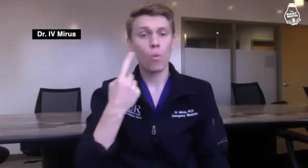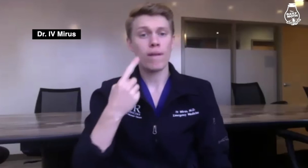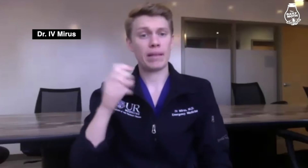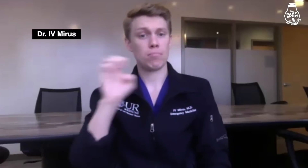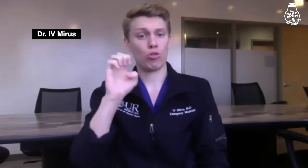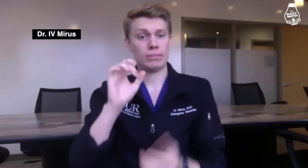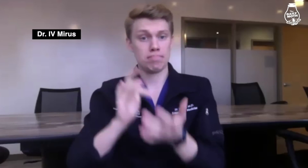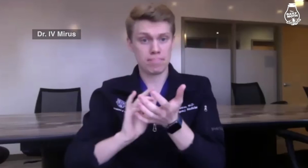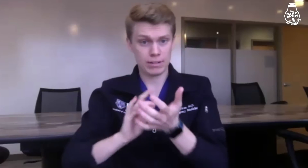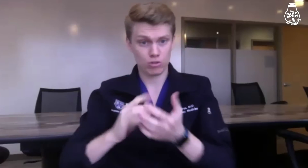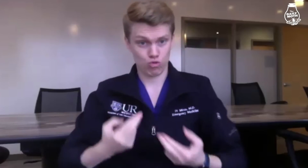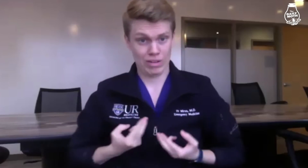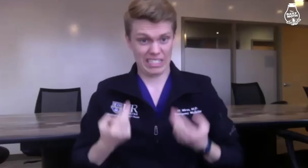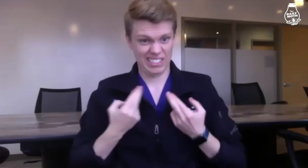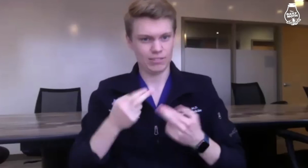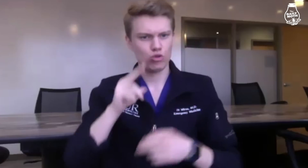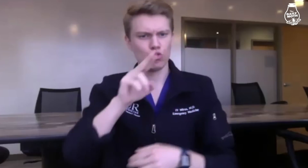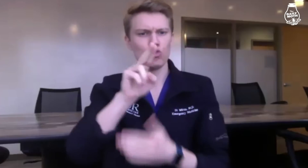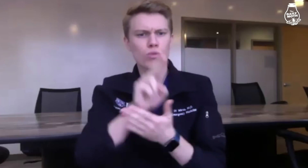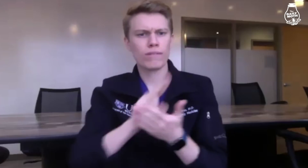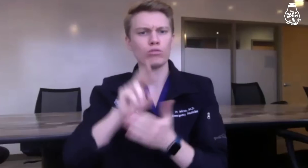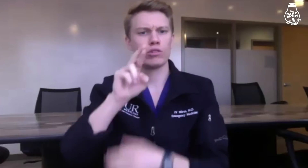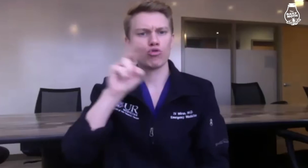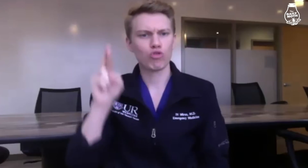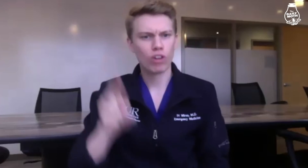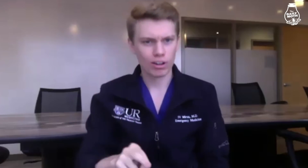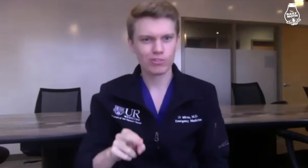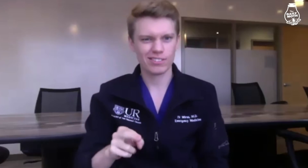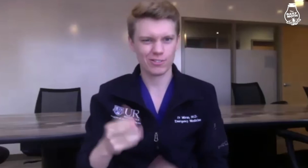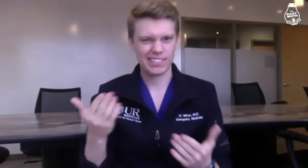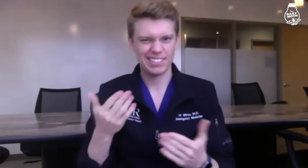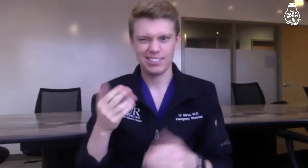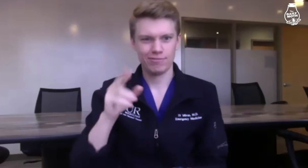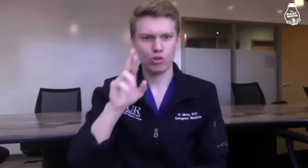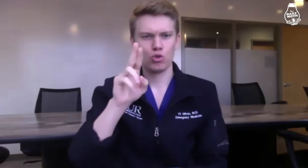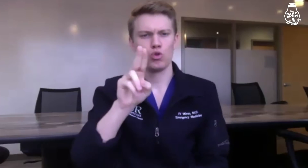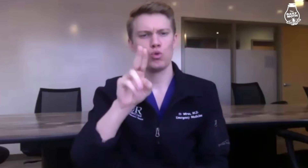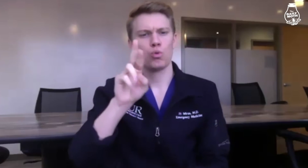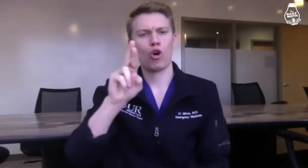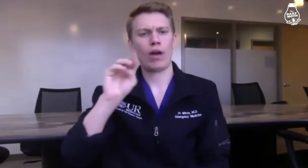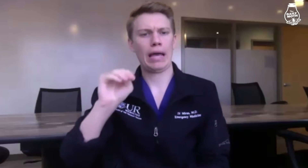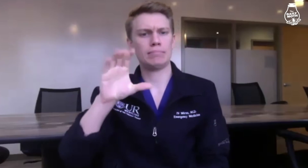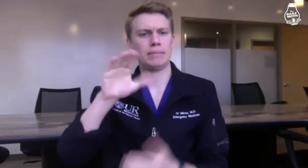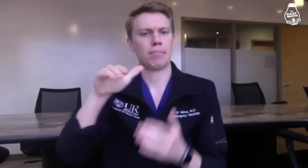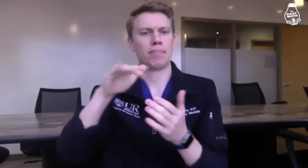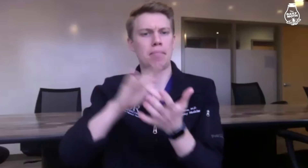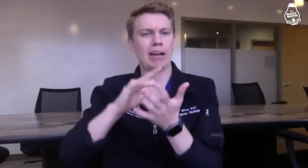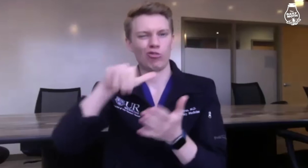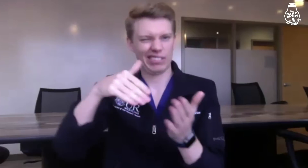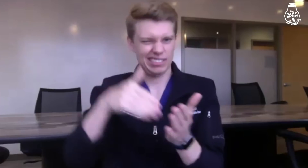I'm one of the emergency medicine residents at the University of Rochester here at the URMC Medical Center